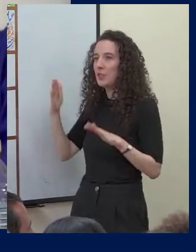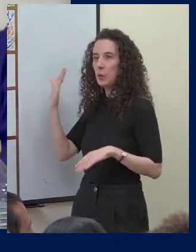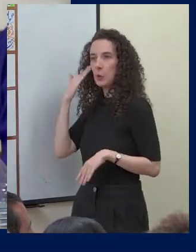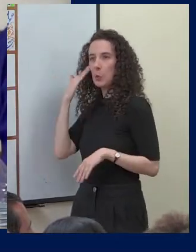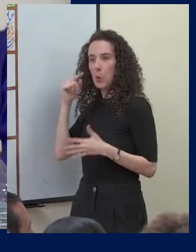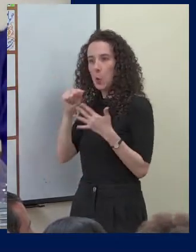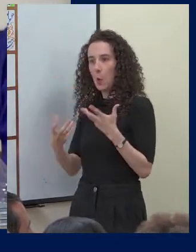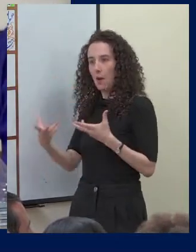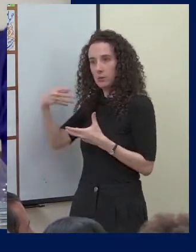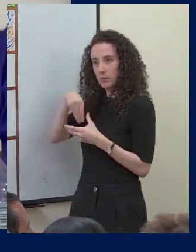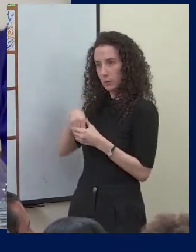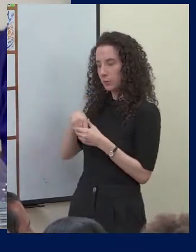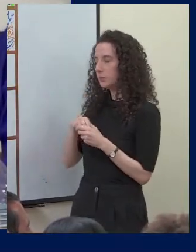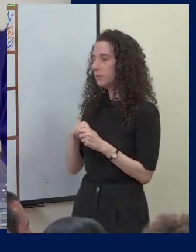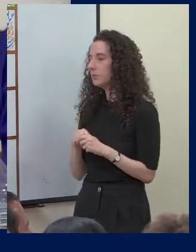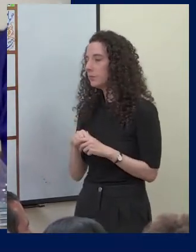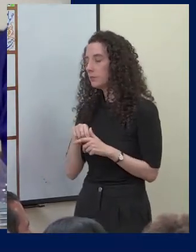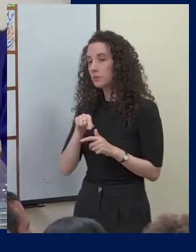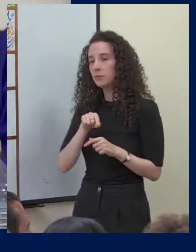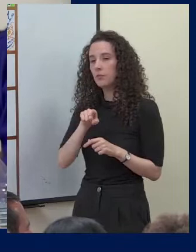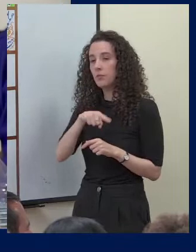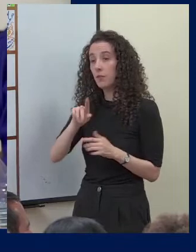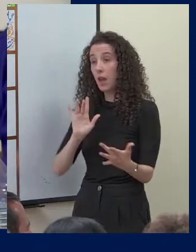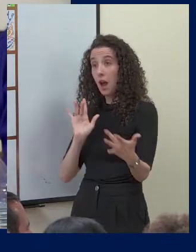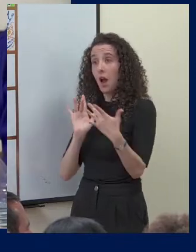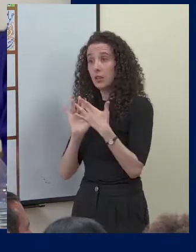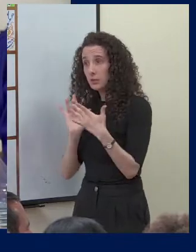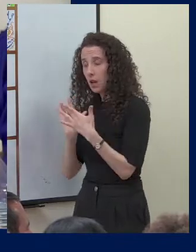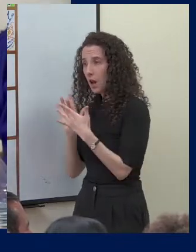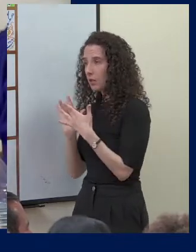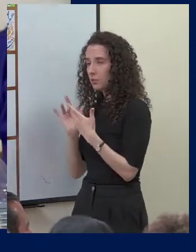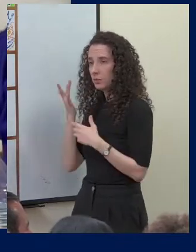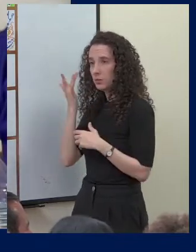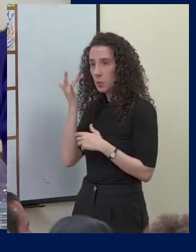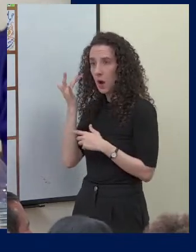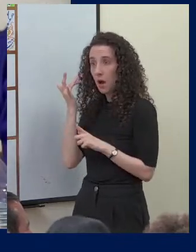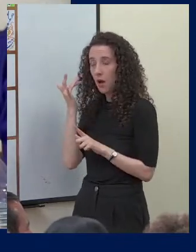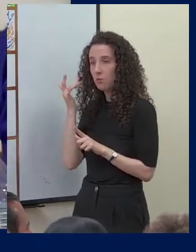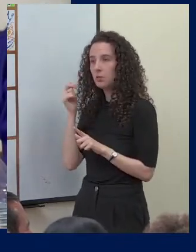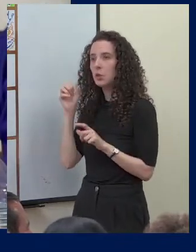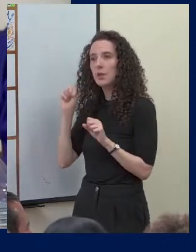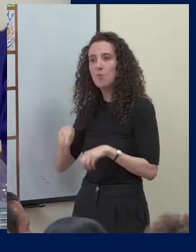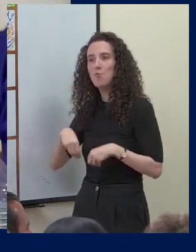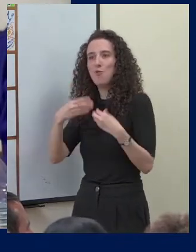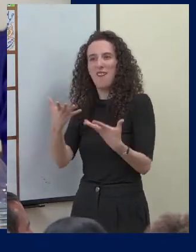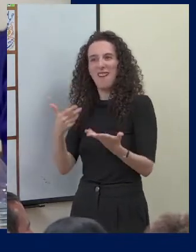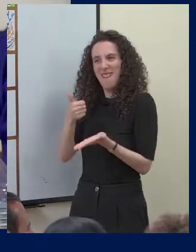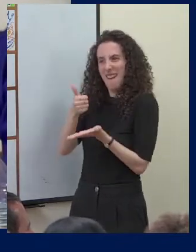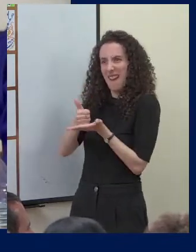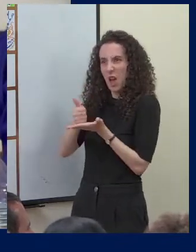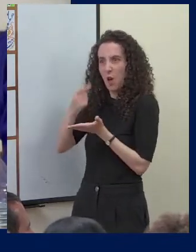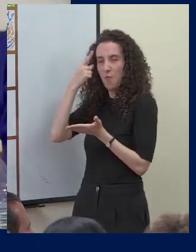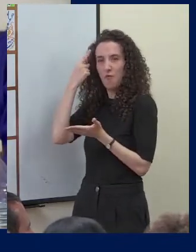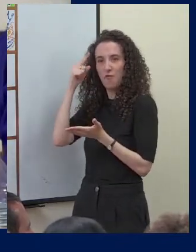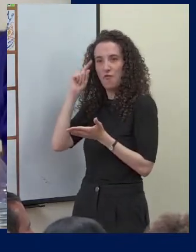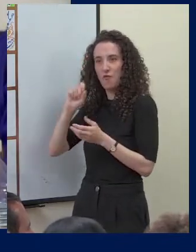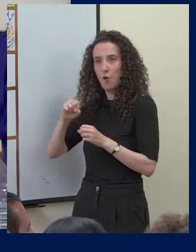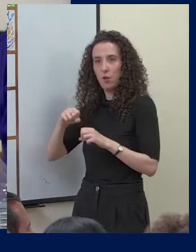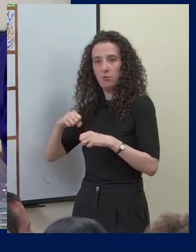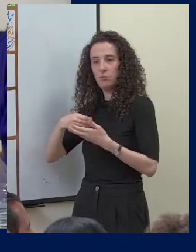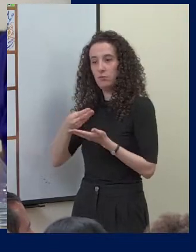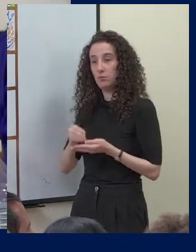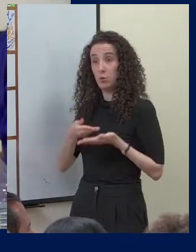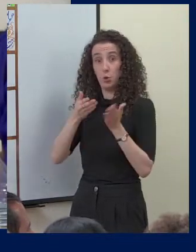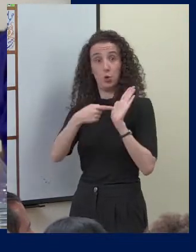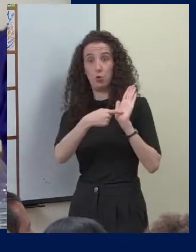they reached out to us so we could provide some of this evidence to determine it is role